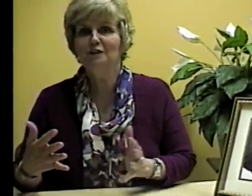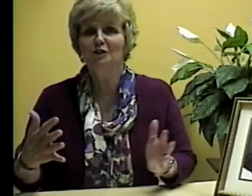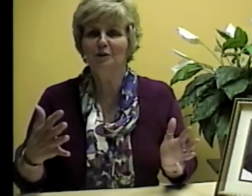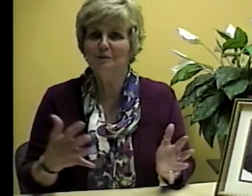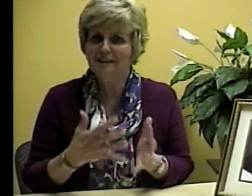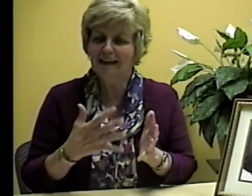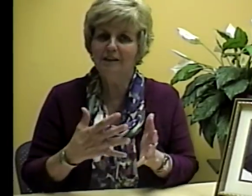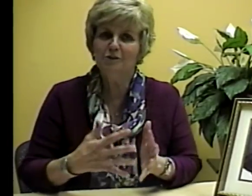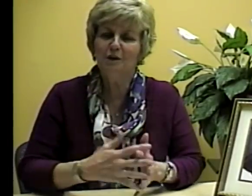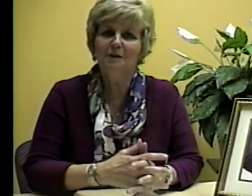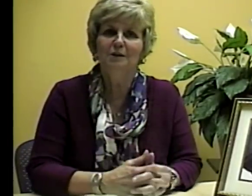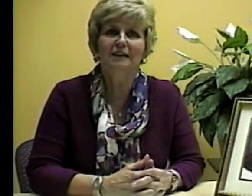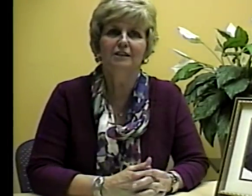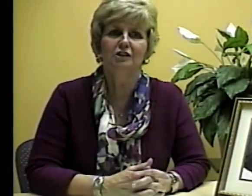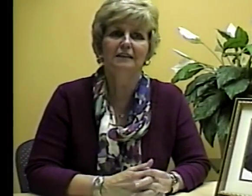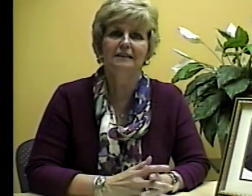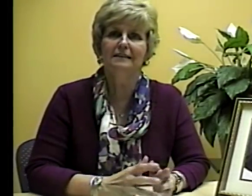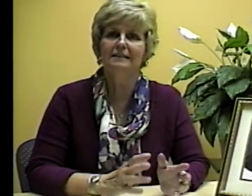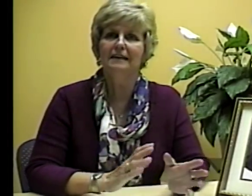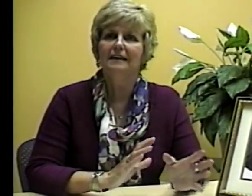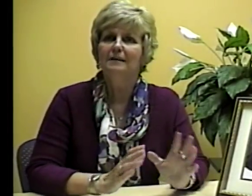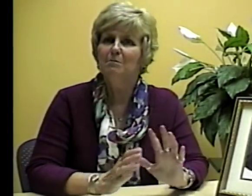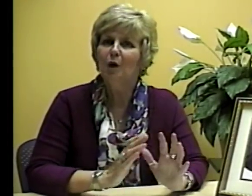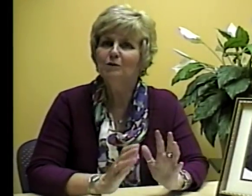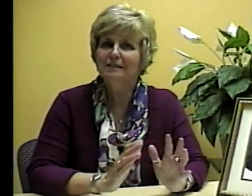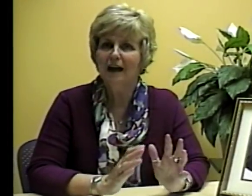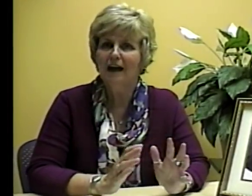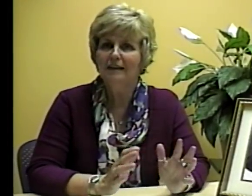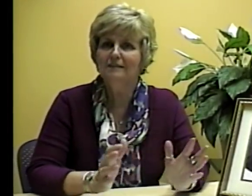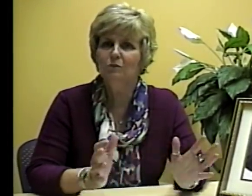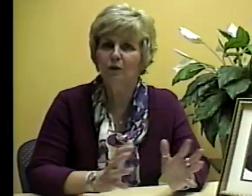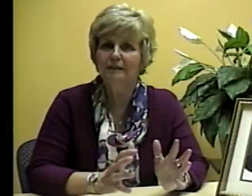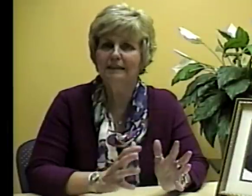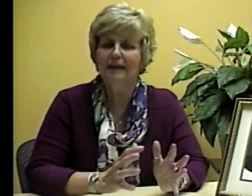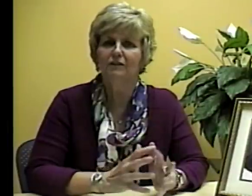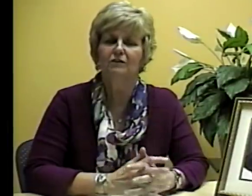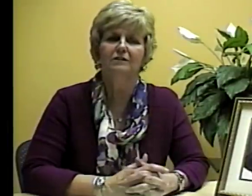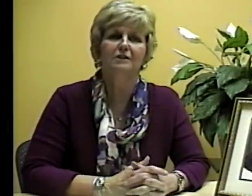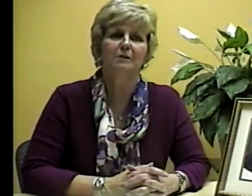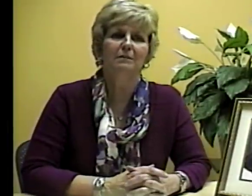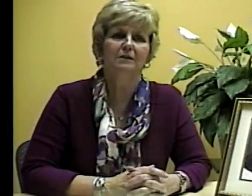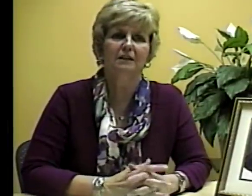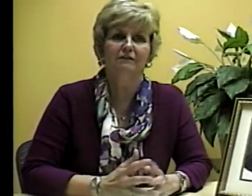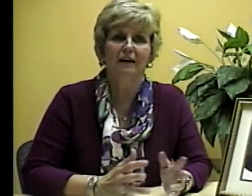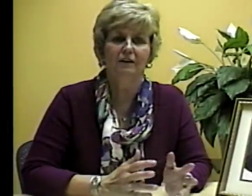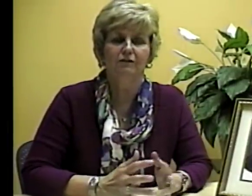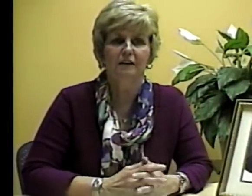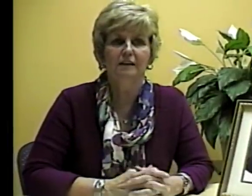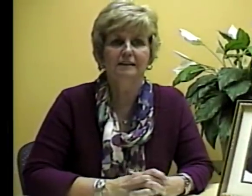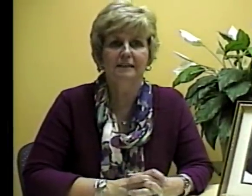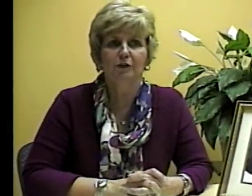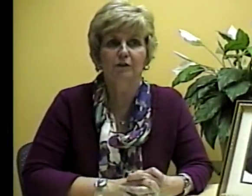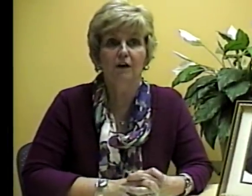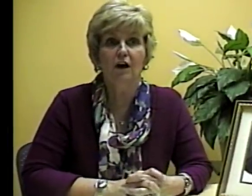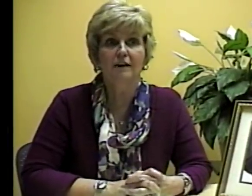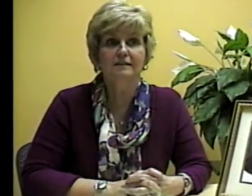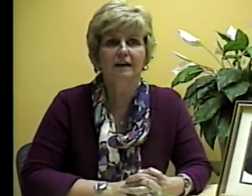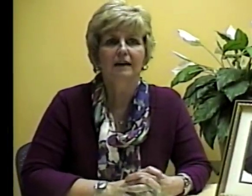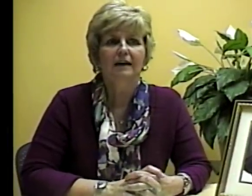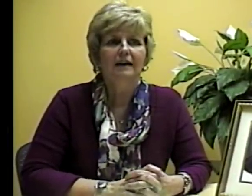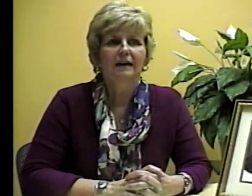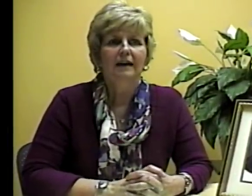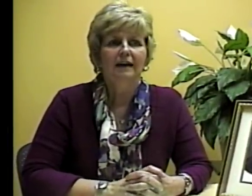language. That's what communication is, both sides working together to convey their feelings